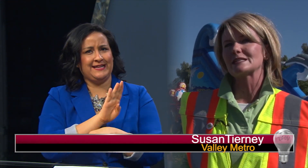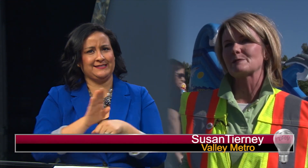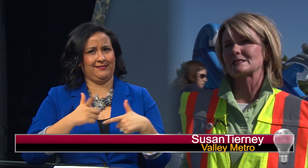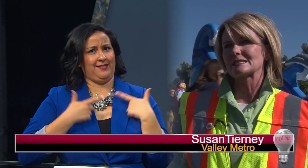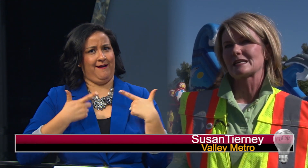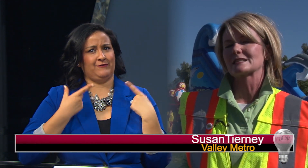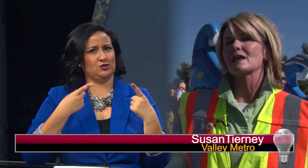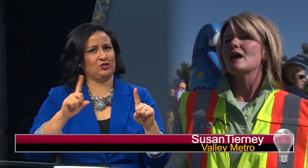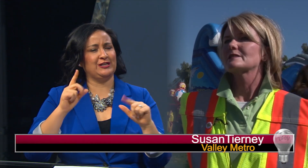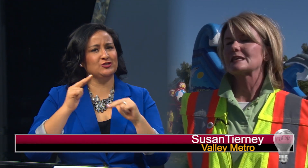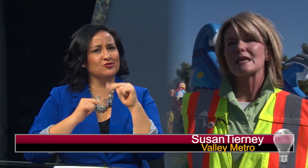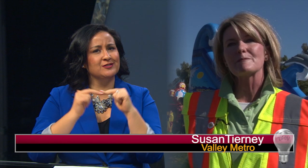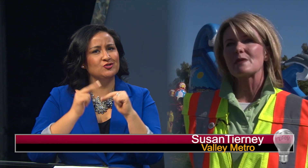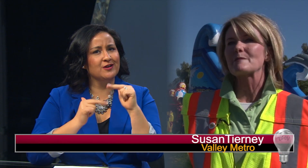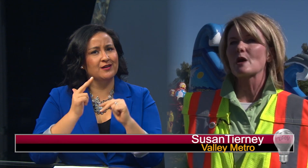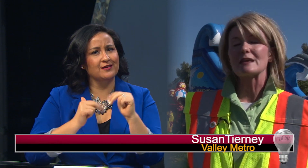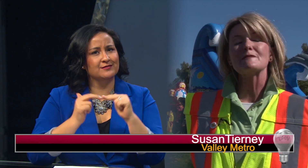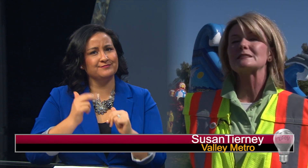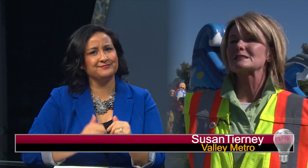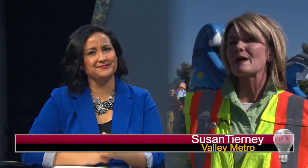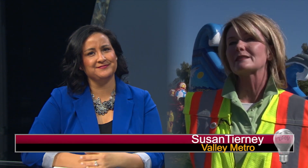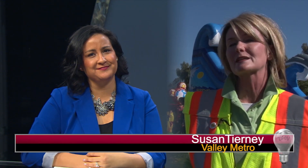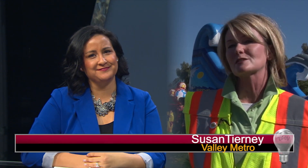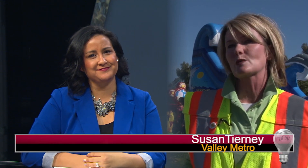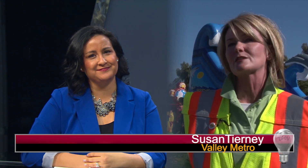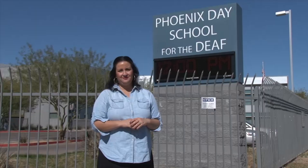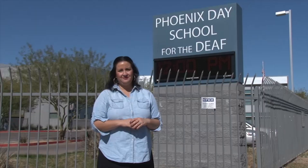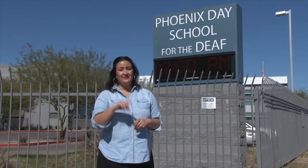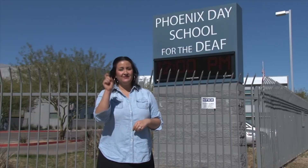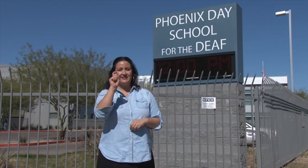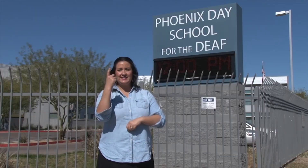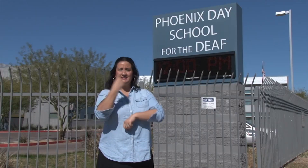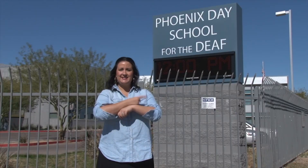SO IMPORTANT FOR THESE BUSINESS.